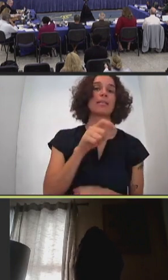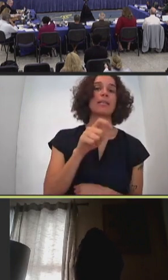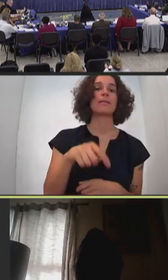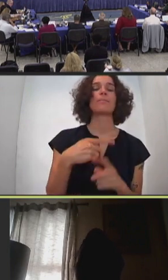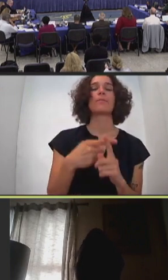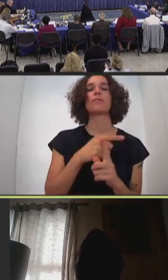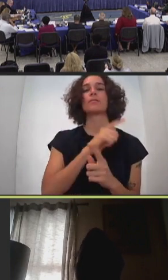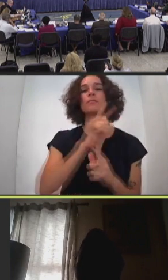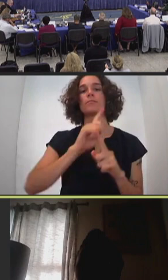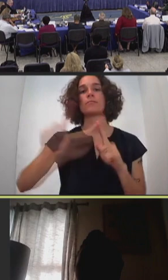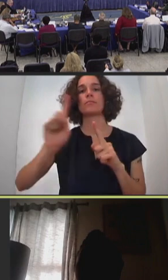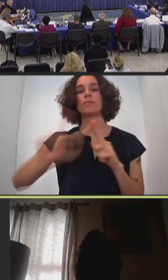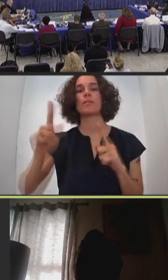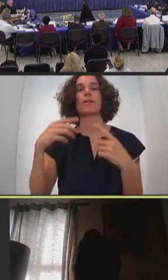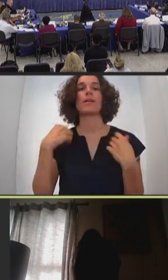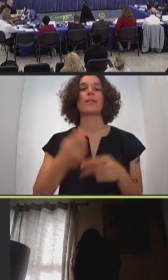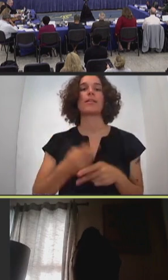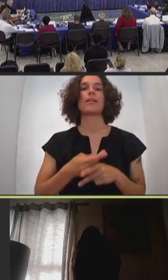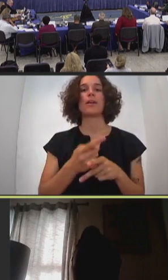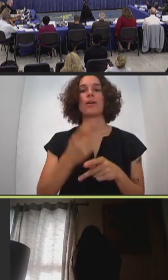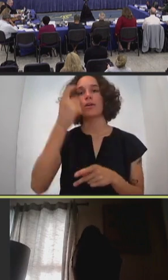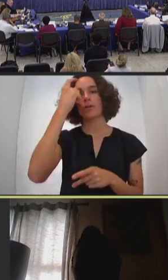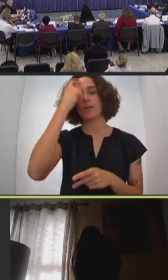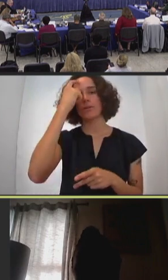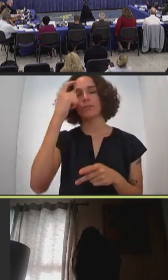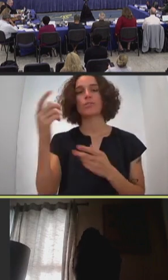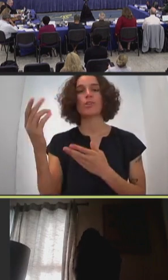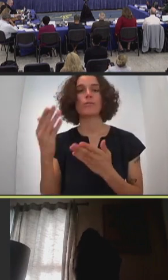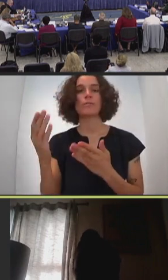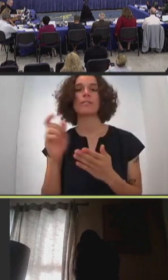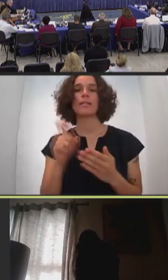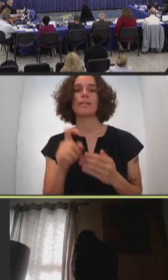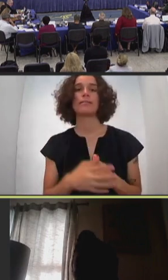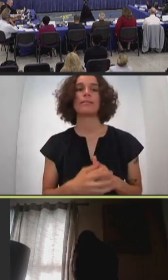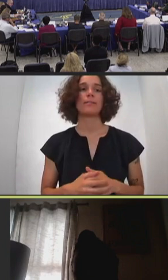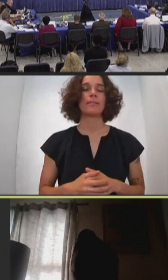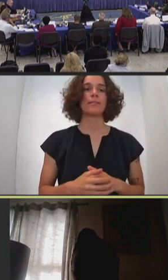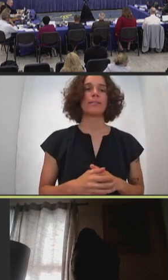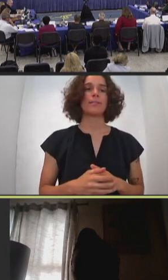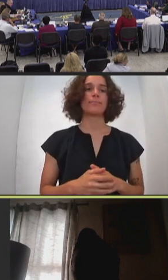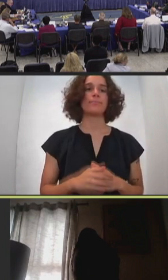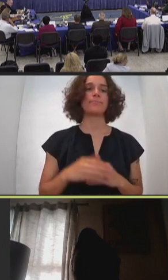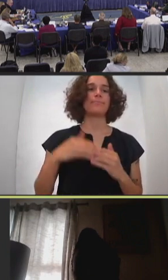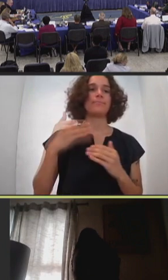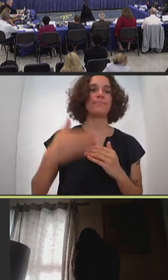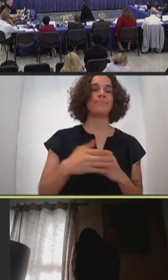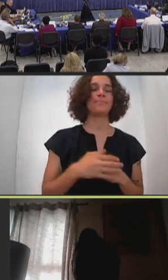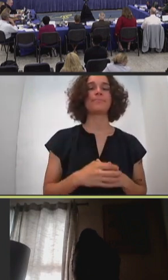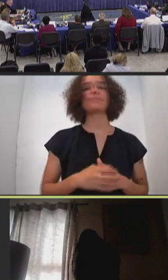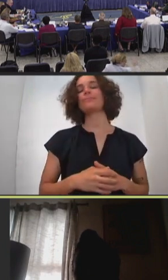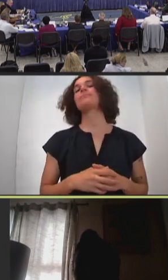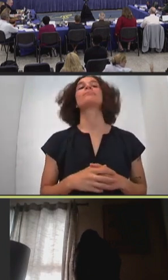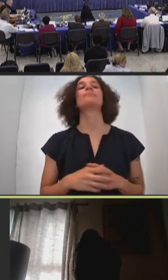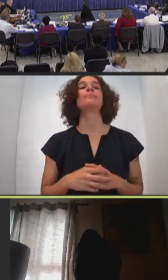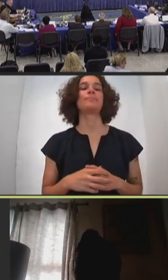health care health care coordination and services they need. Next slide, please.